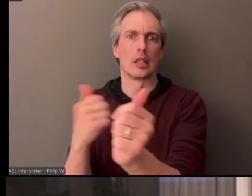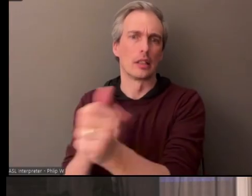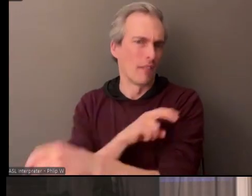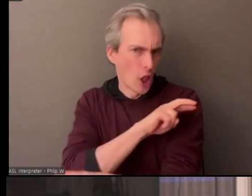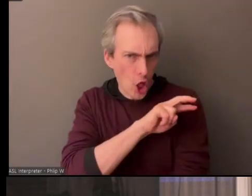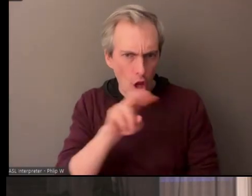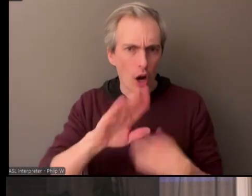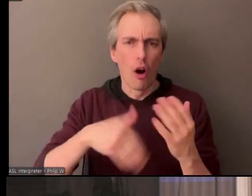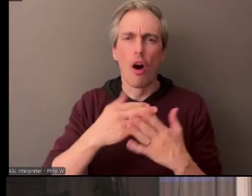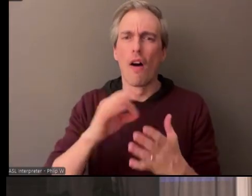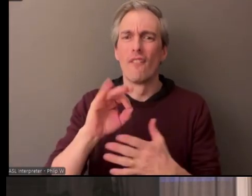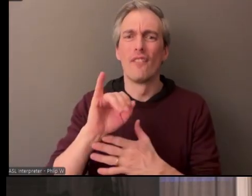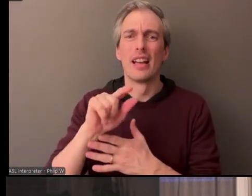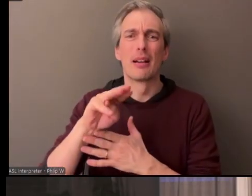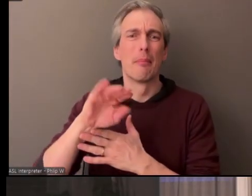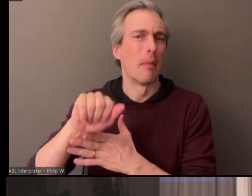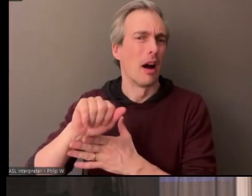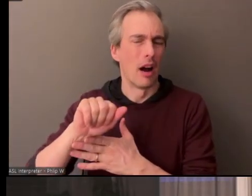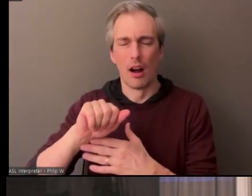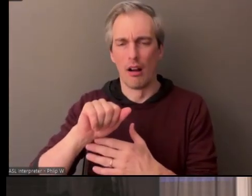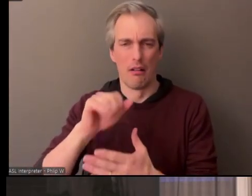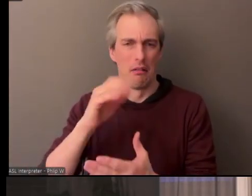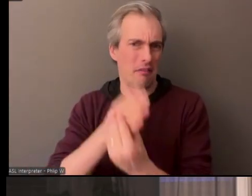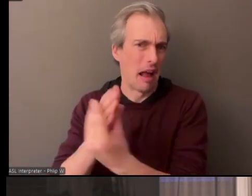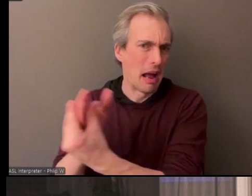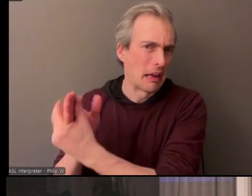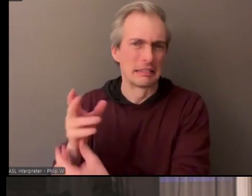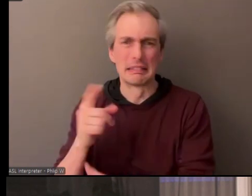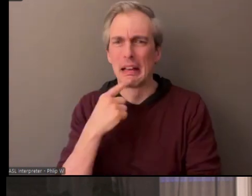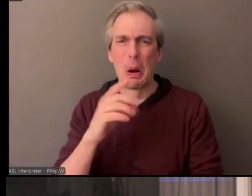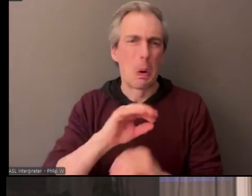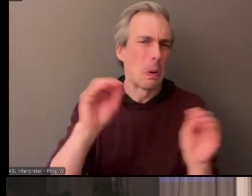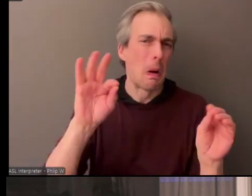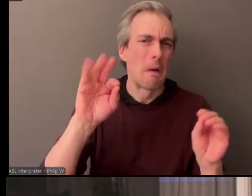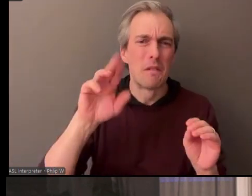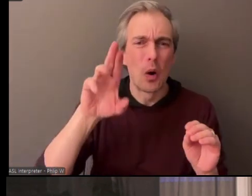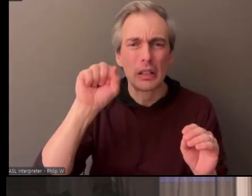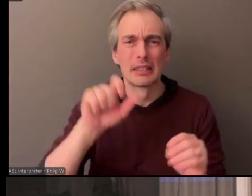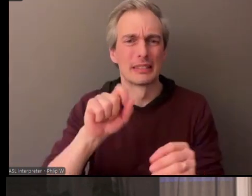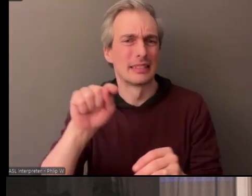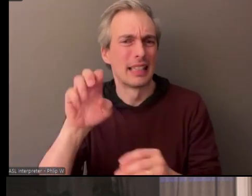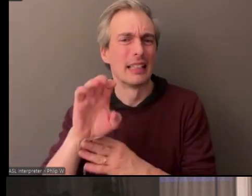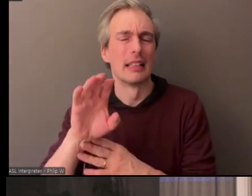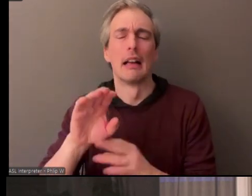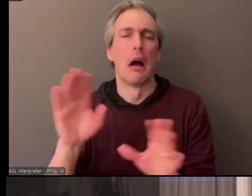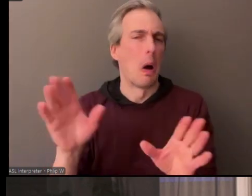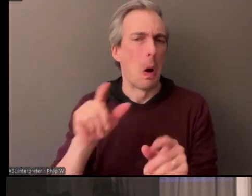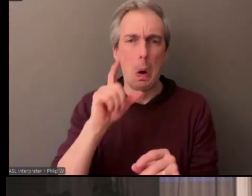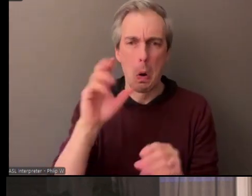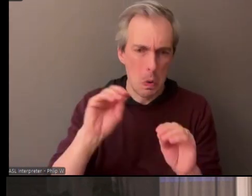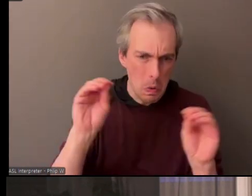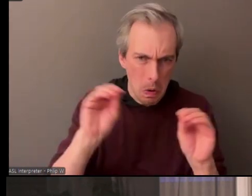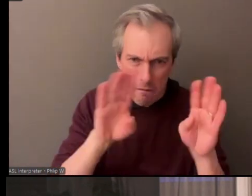They didn't think about what happens when we enlarge the text! The team starts to figure that out on their own. And it's really, really beautiful to watch.